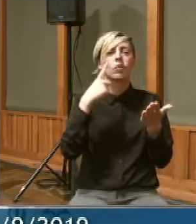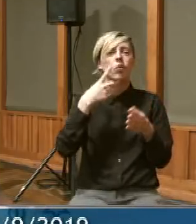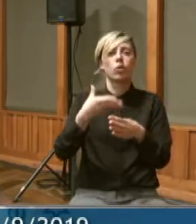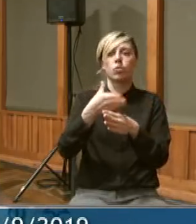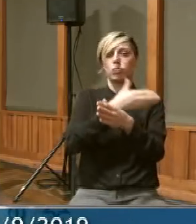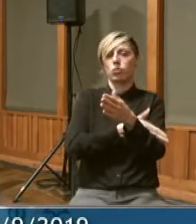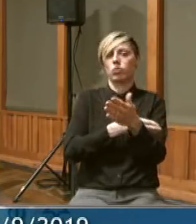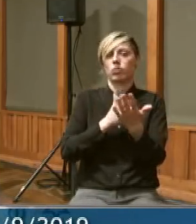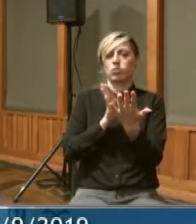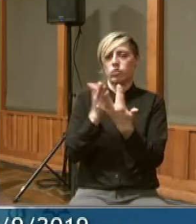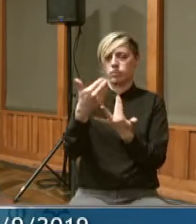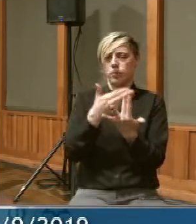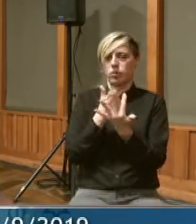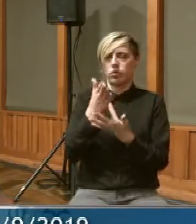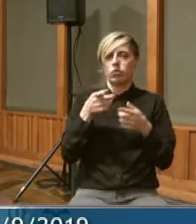WORKING ON THIS ISSUE AND YOU'VE TALKED ABOUT BUILDING THIS INTO